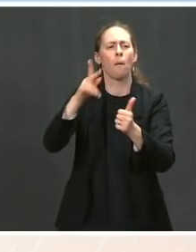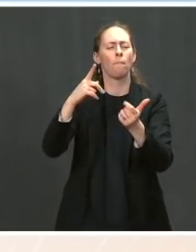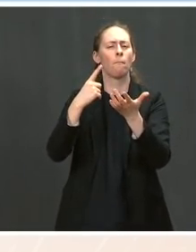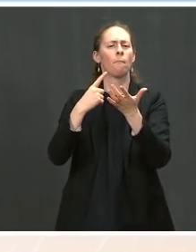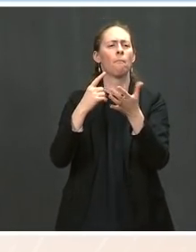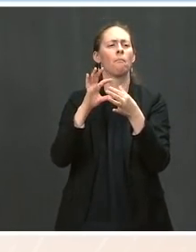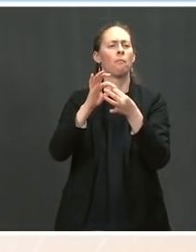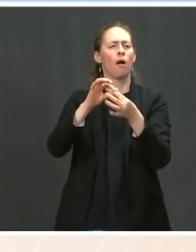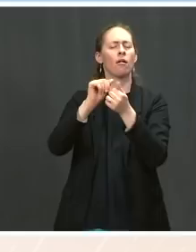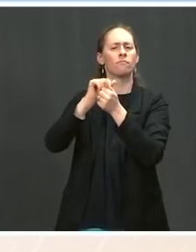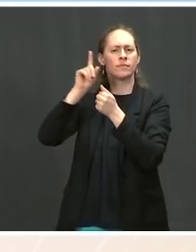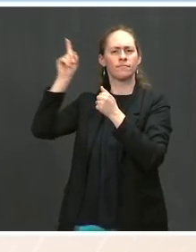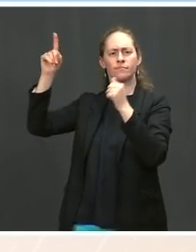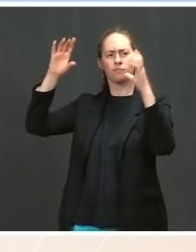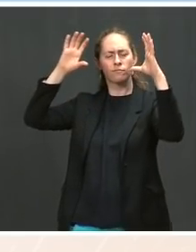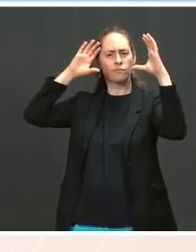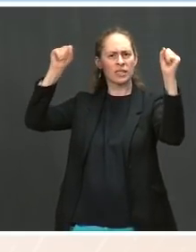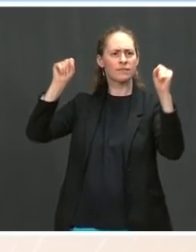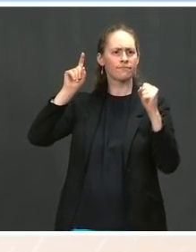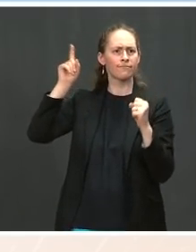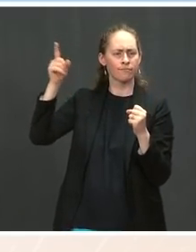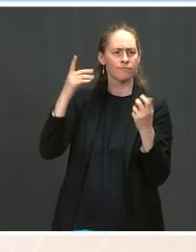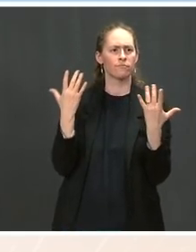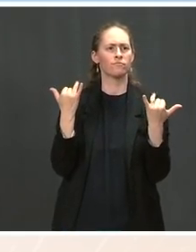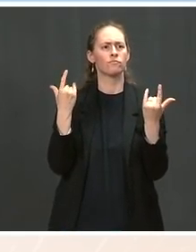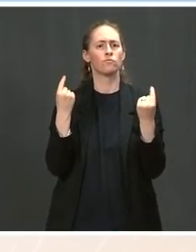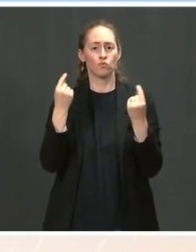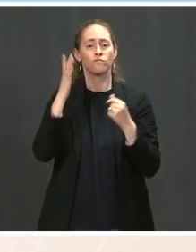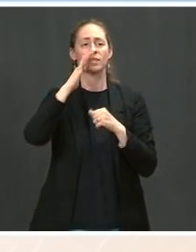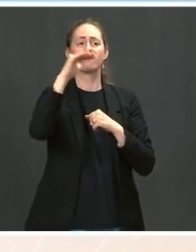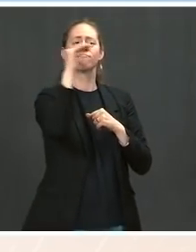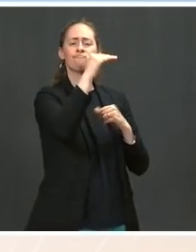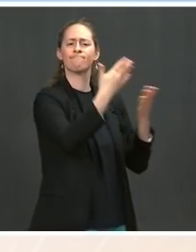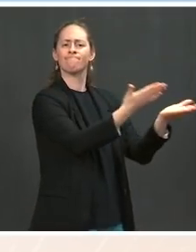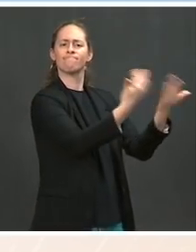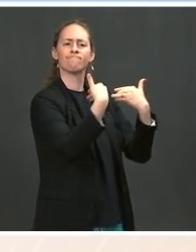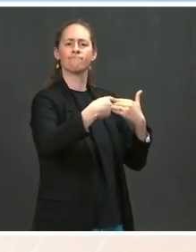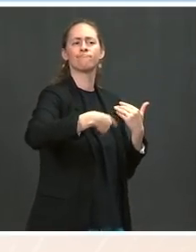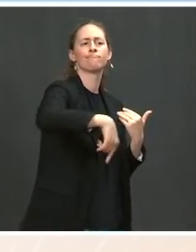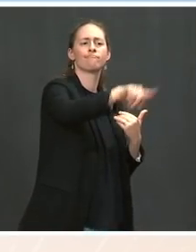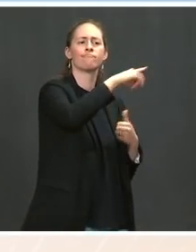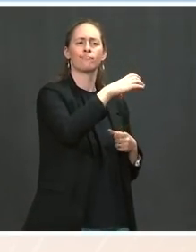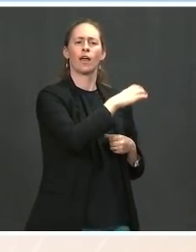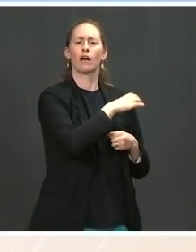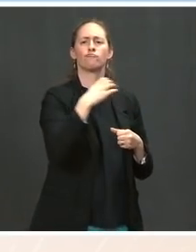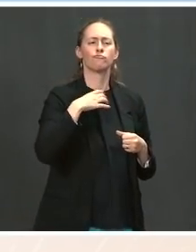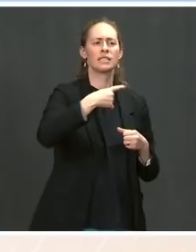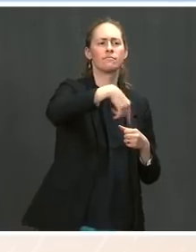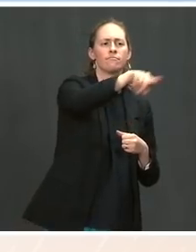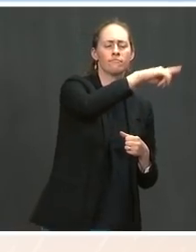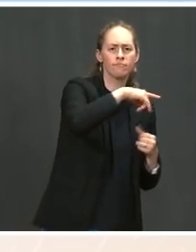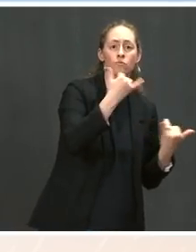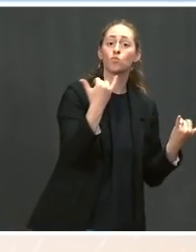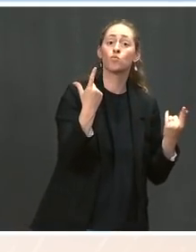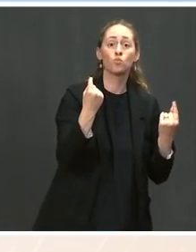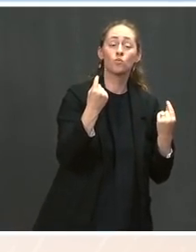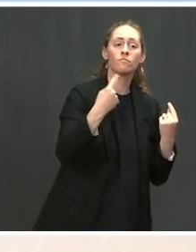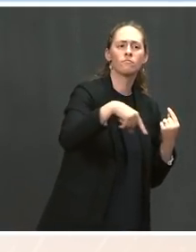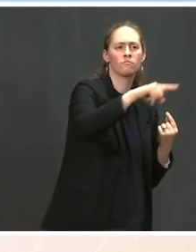to make any sort of call to Congress to revisit an AUMF once American troops are out of Afghanistan?